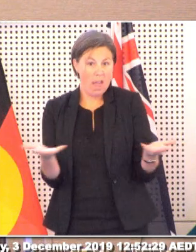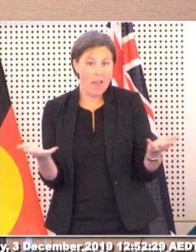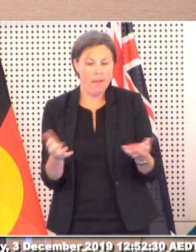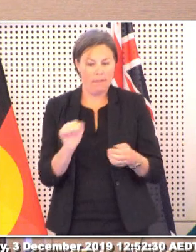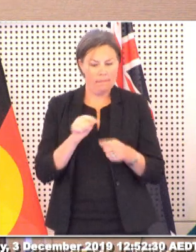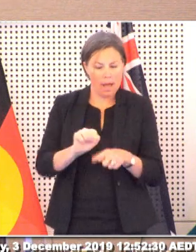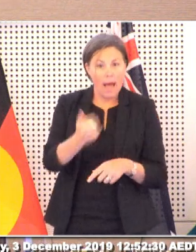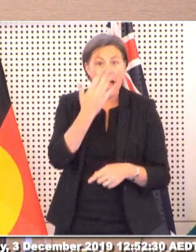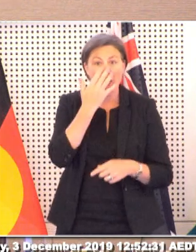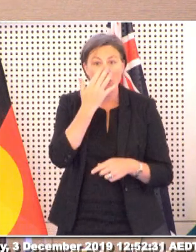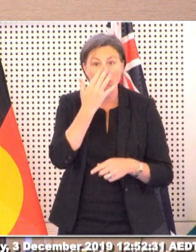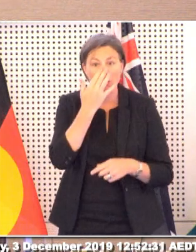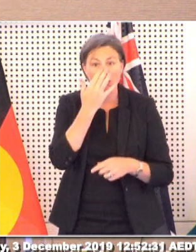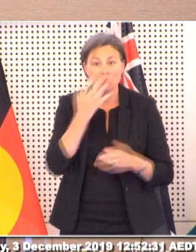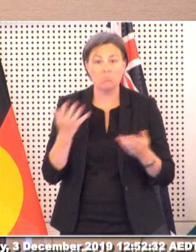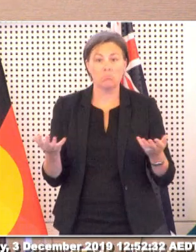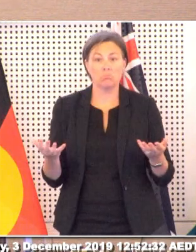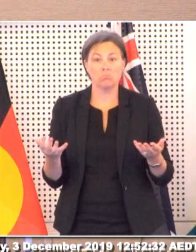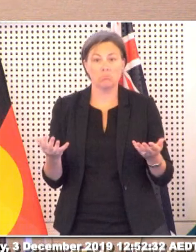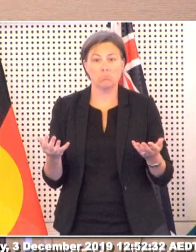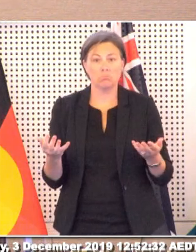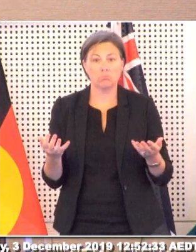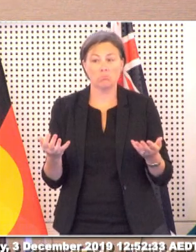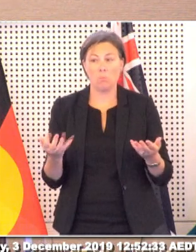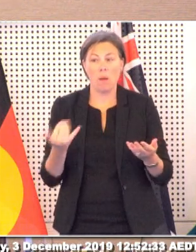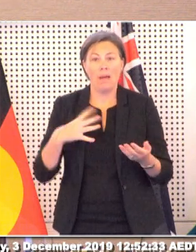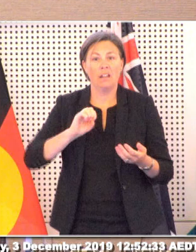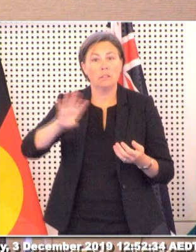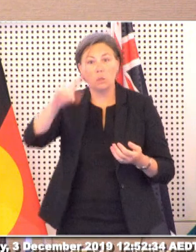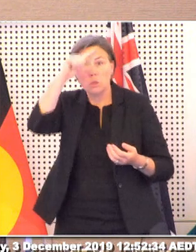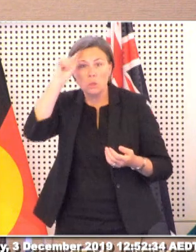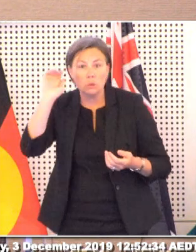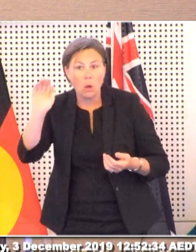so are we looking at an aged care facility, whether they can live at home with